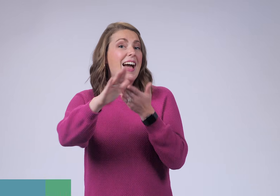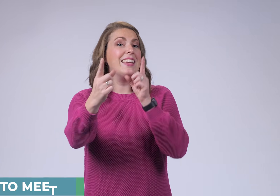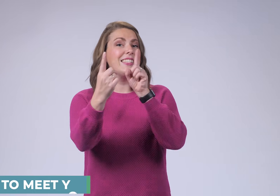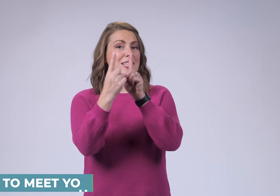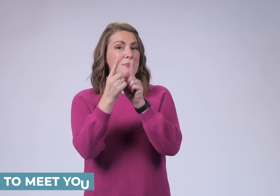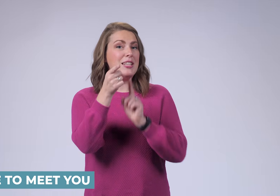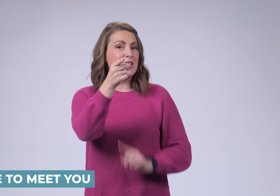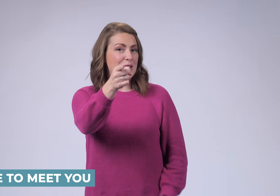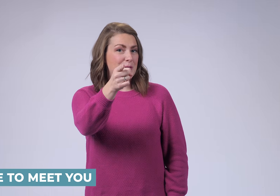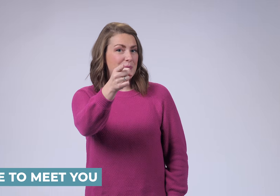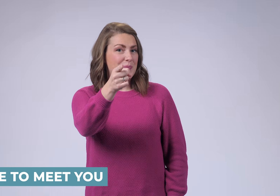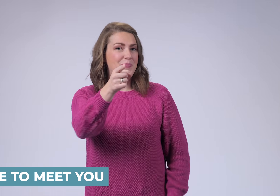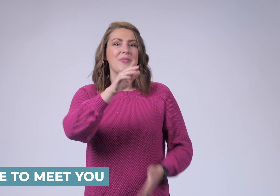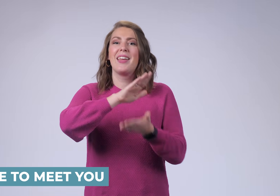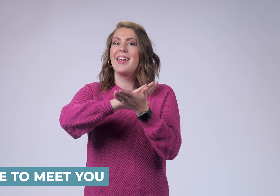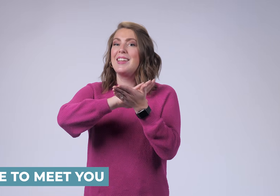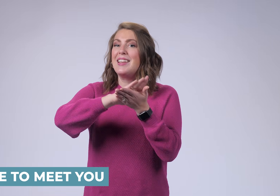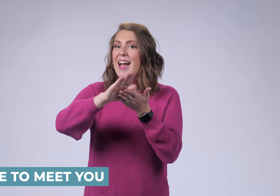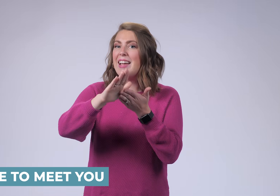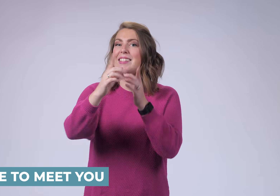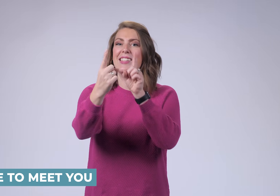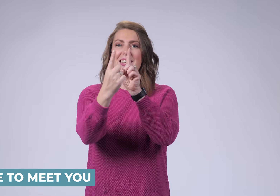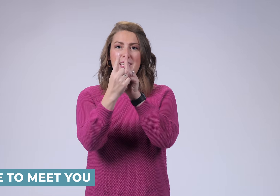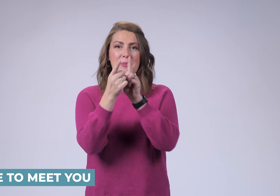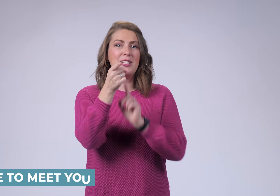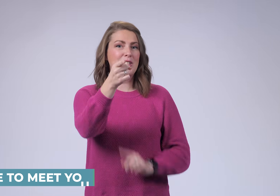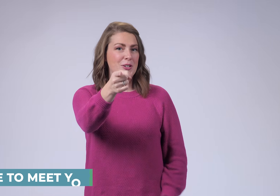NICE TO MEET YOU NICE TO MEET YOU